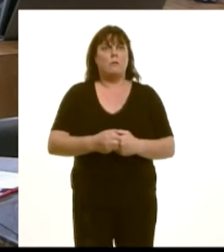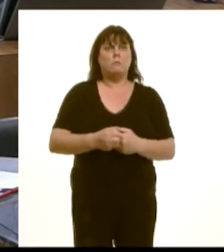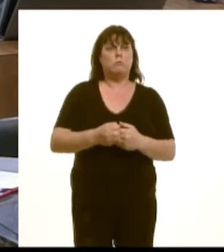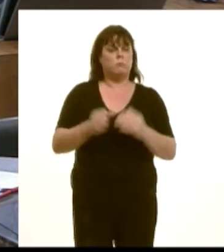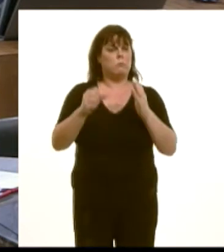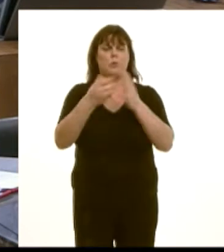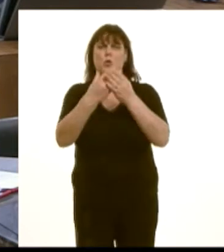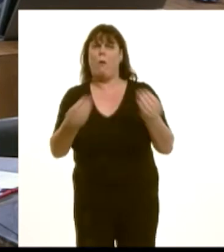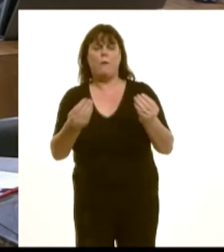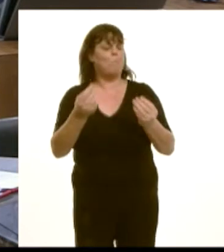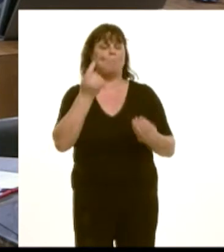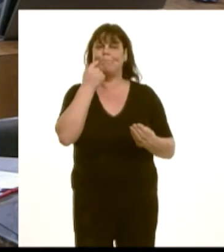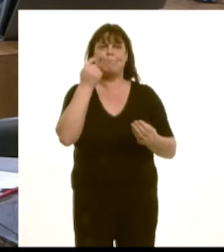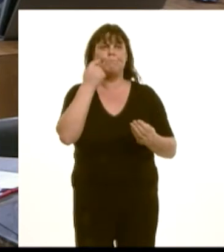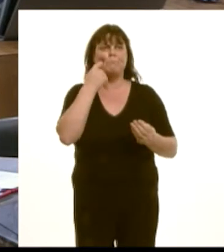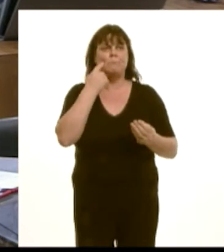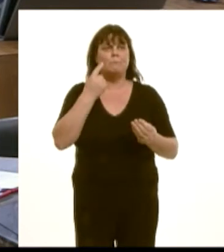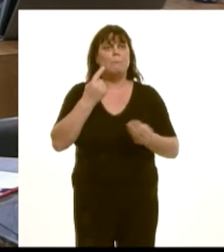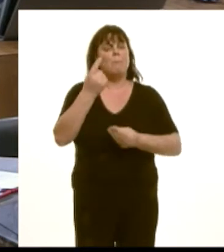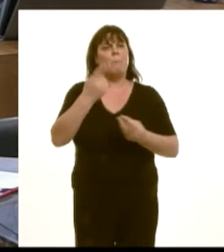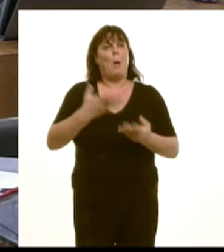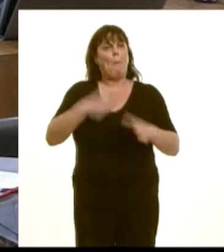to stay with us unless it can be resolved. However, as we have said before, we are happy